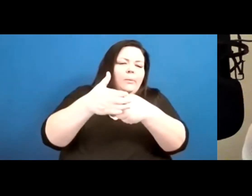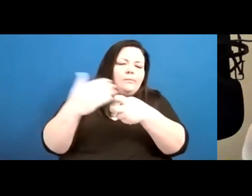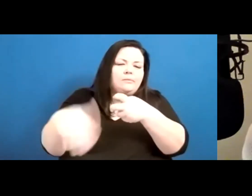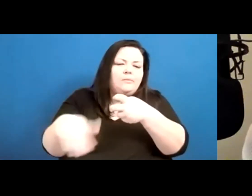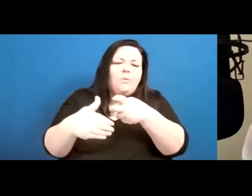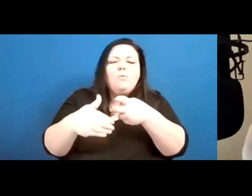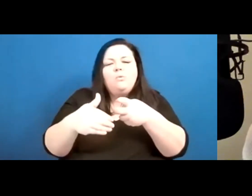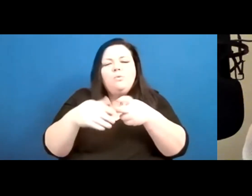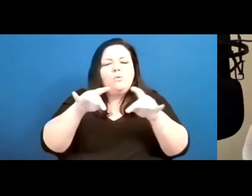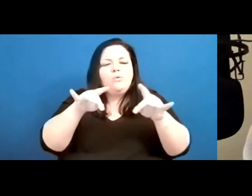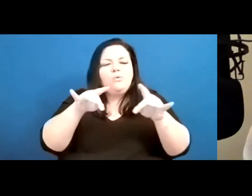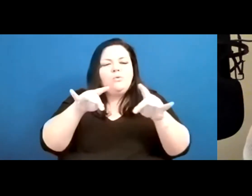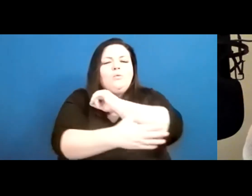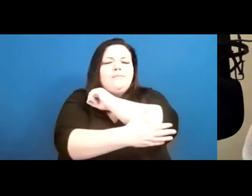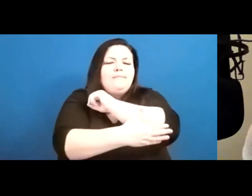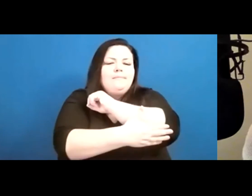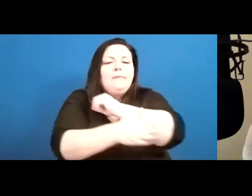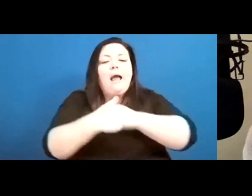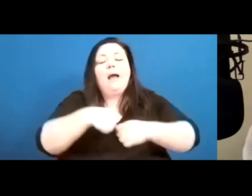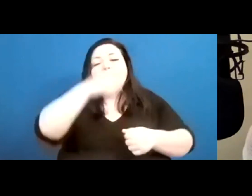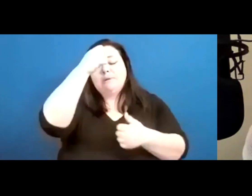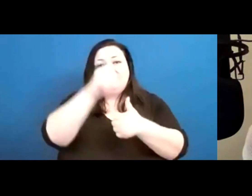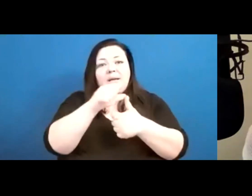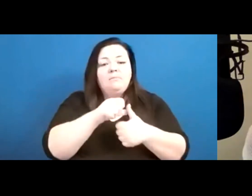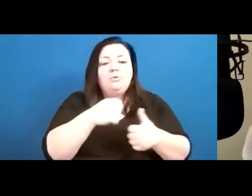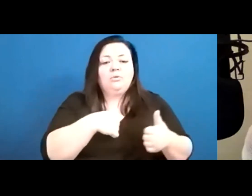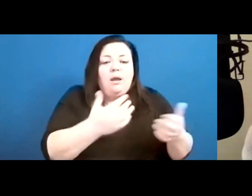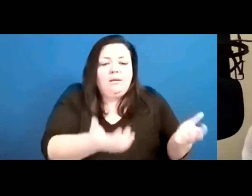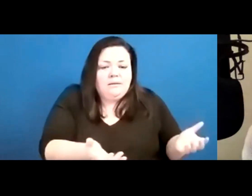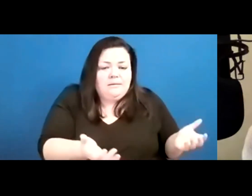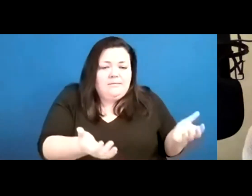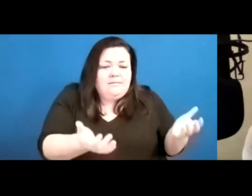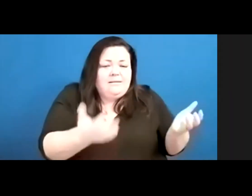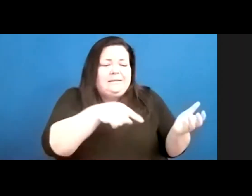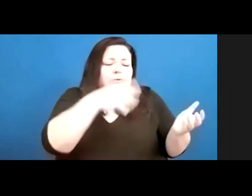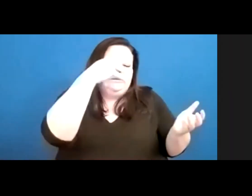of the elbow. I remember I’ve lifted/ a sleeping body so slight I thought/